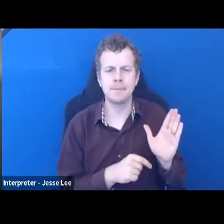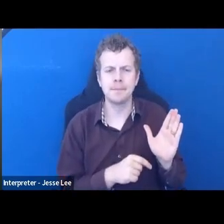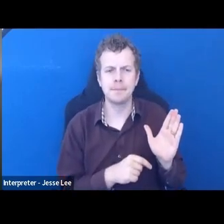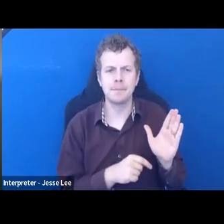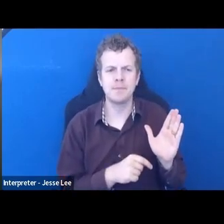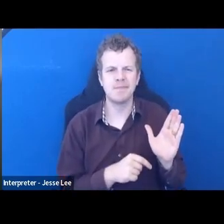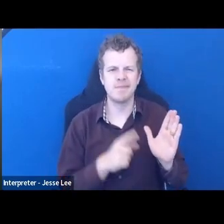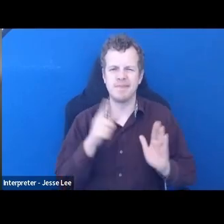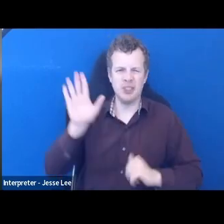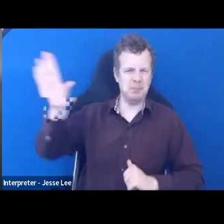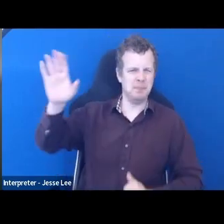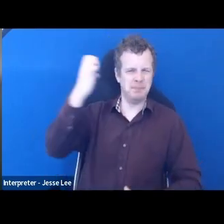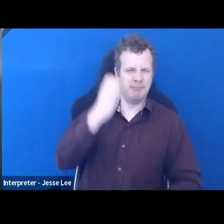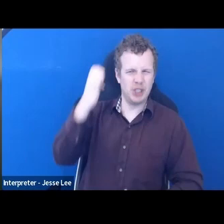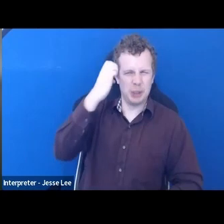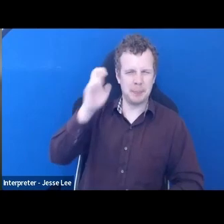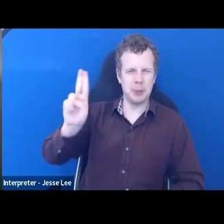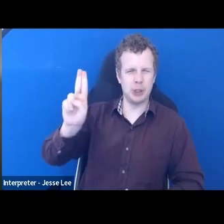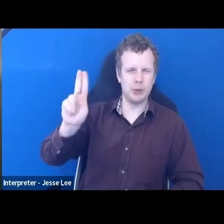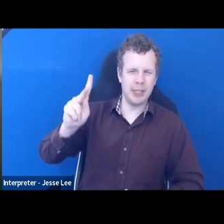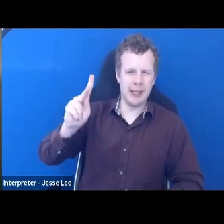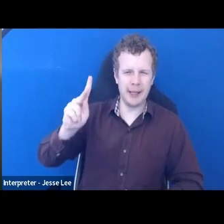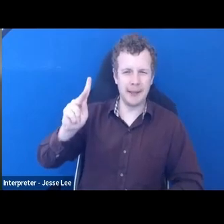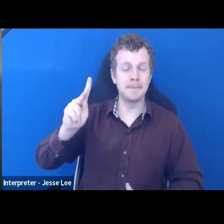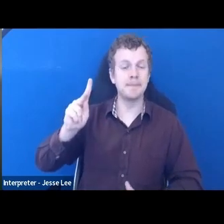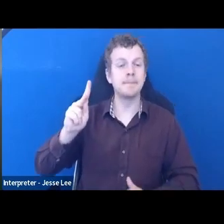It's titled Exploring How Parents of Children